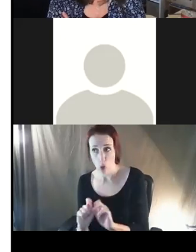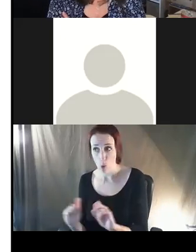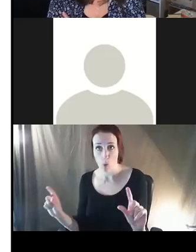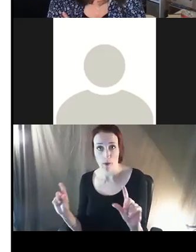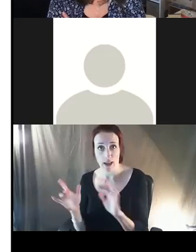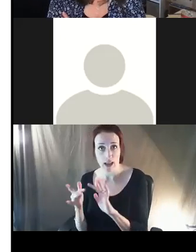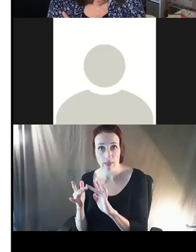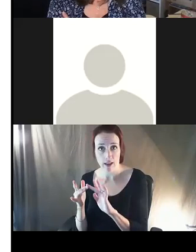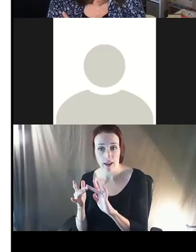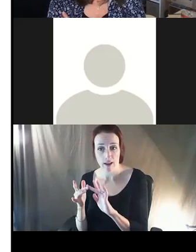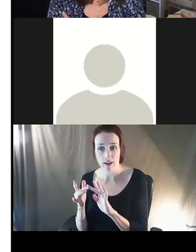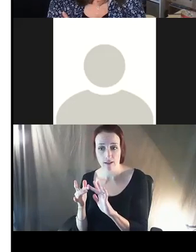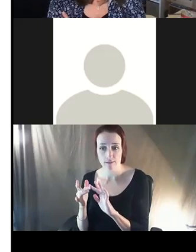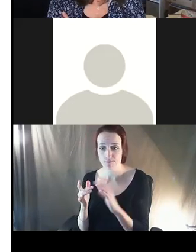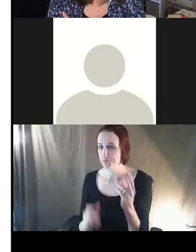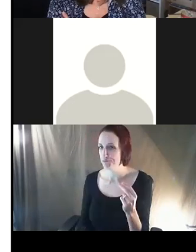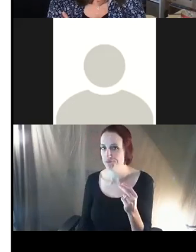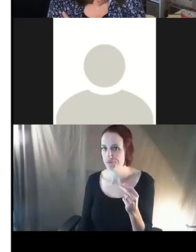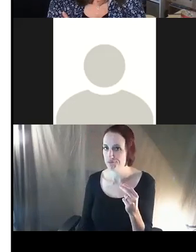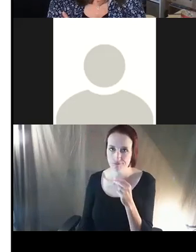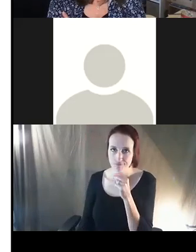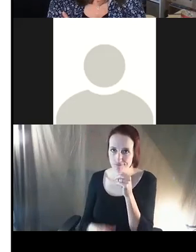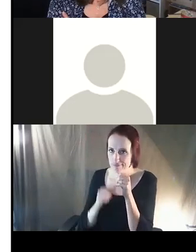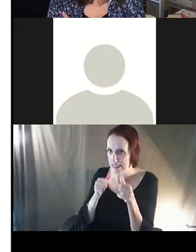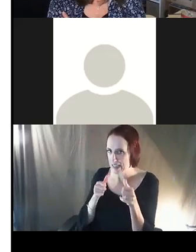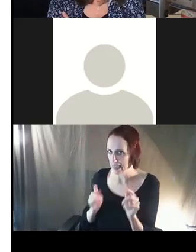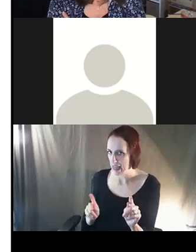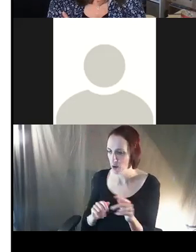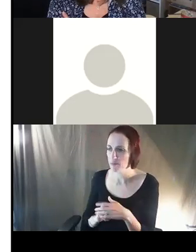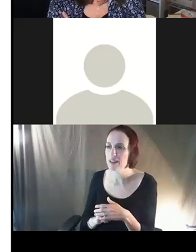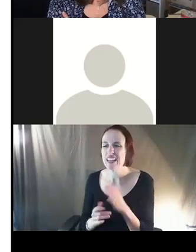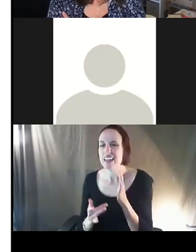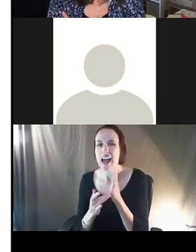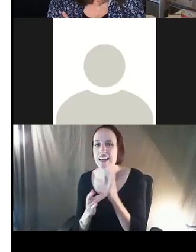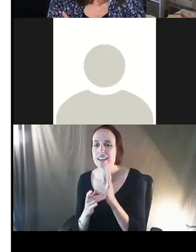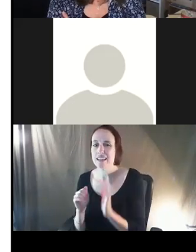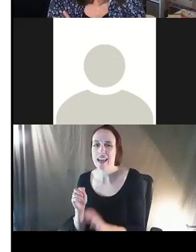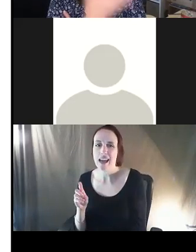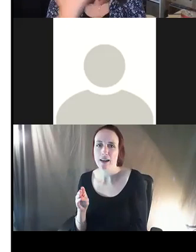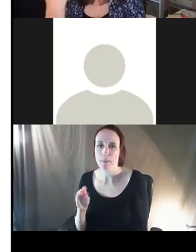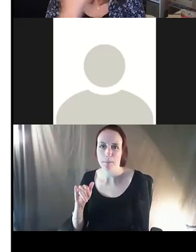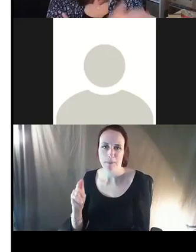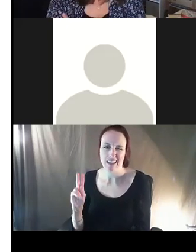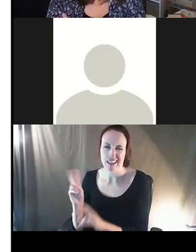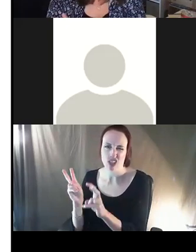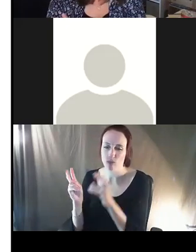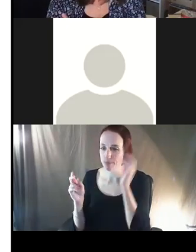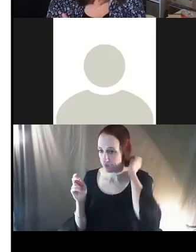It's an I.T. admin issue. Glenda Sims: There is an example of a firewall